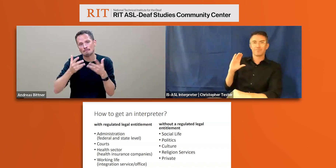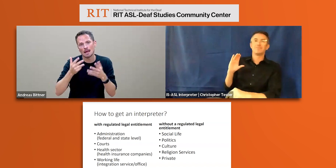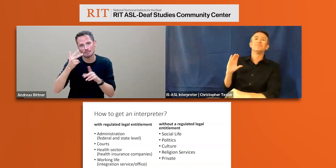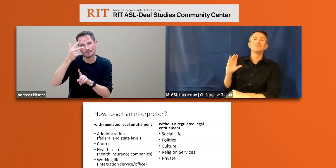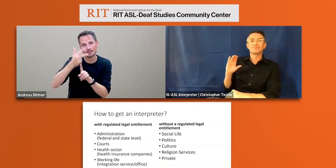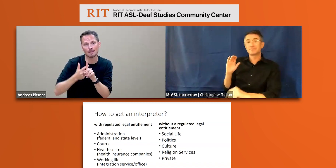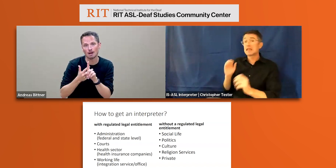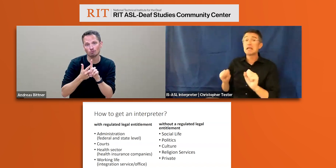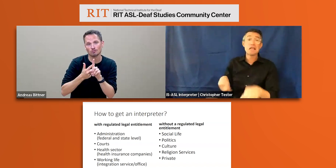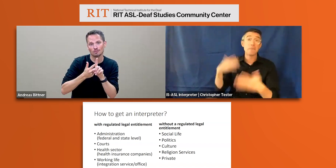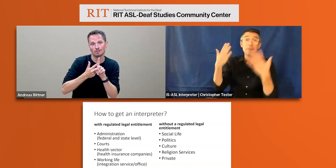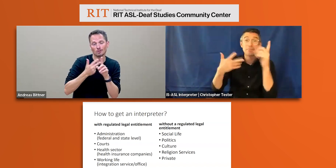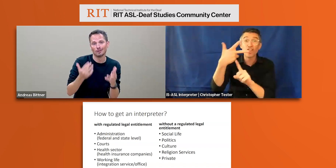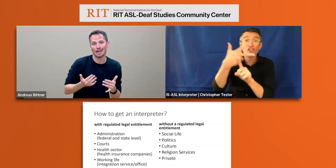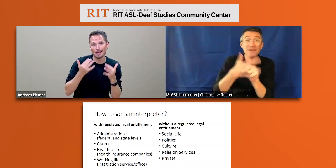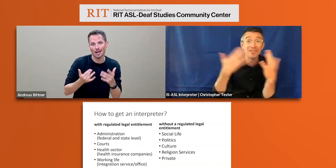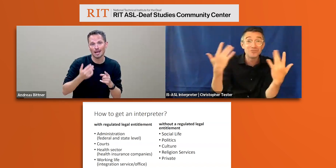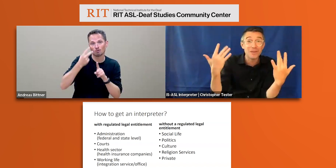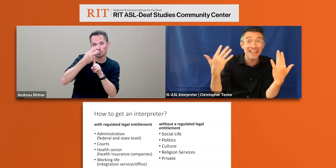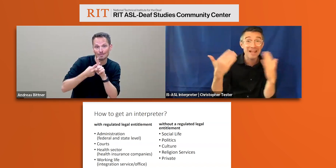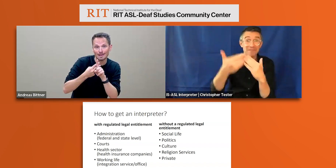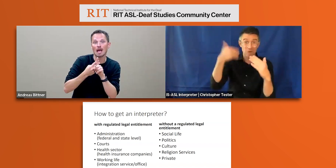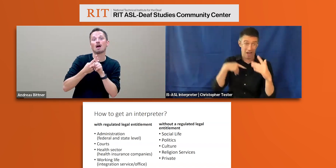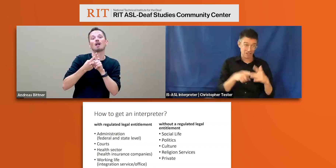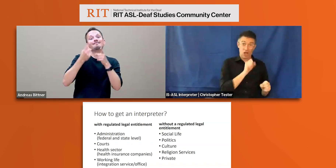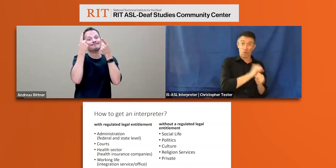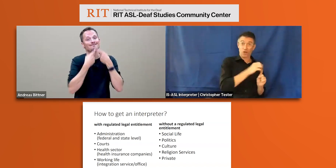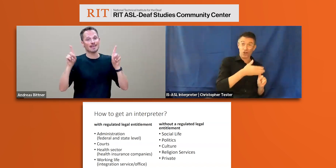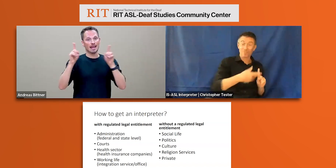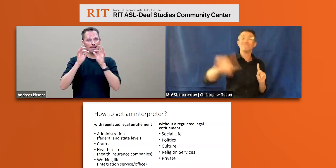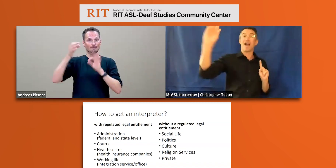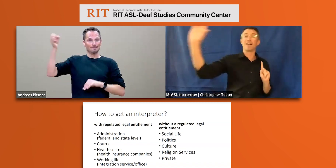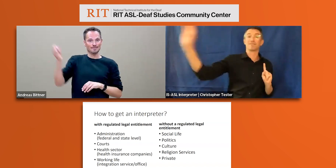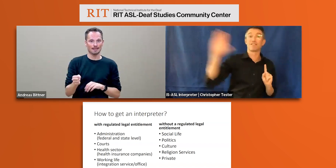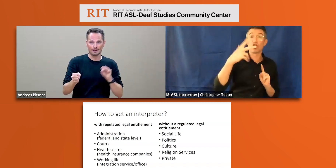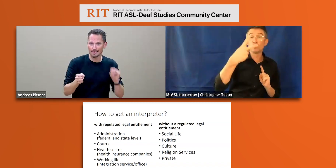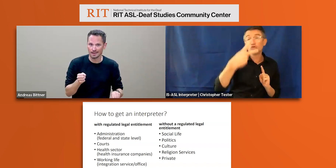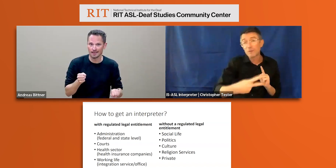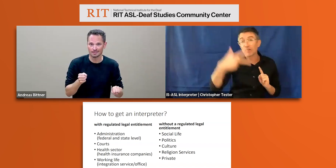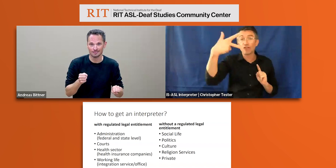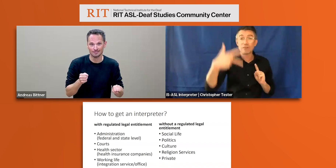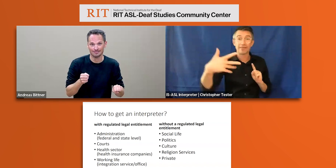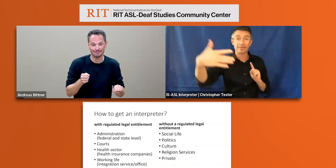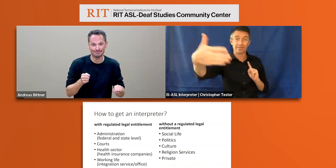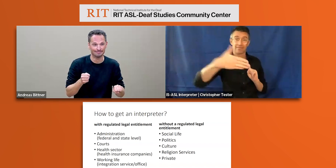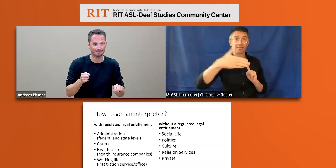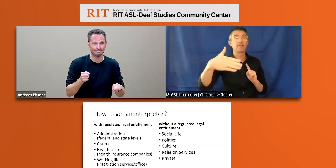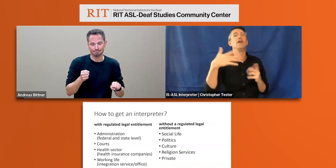Sometimes the negotiations happen, and I have to wait